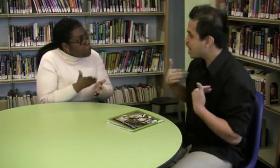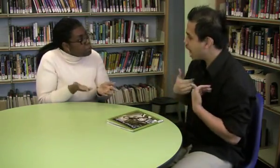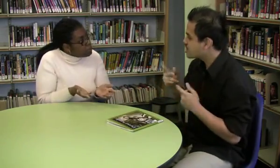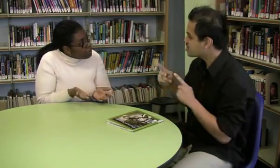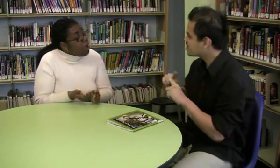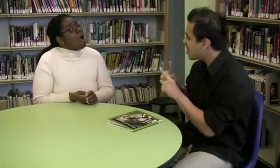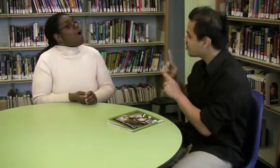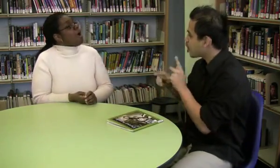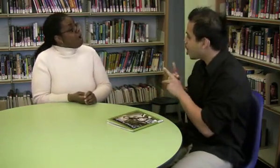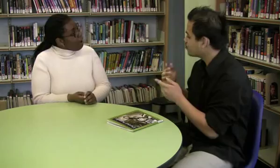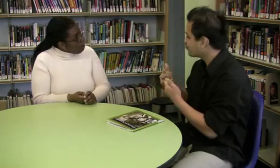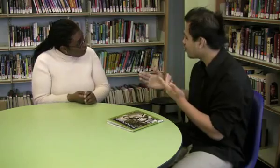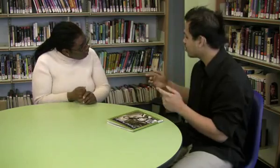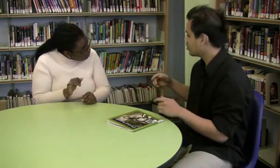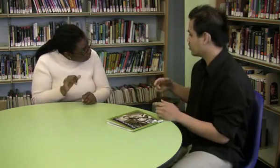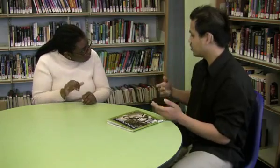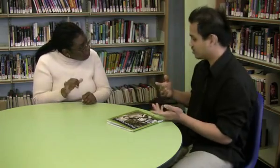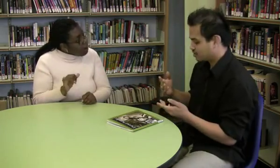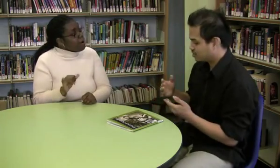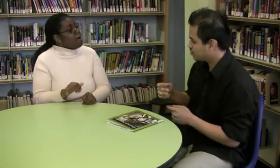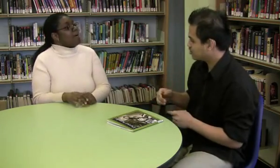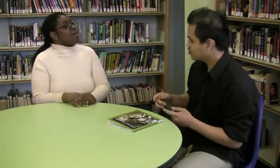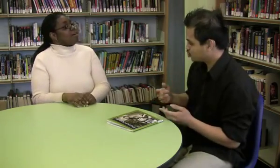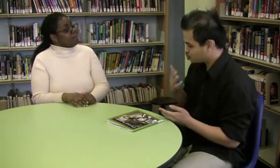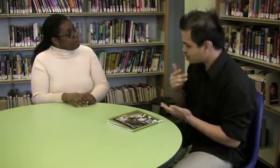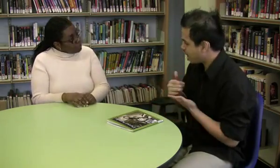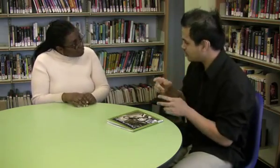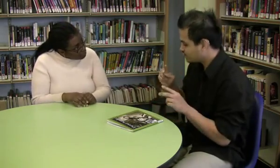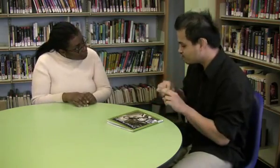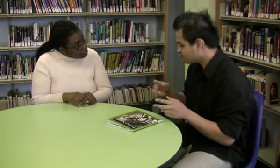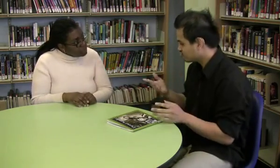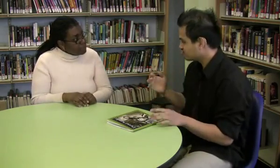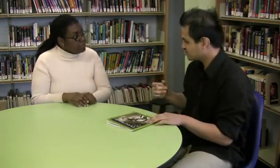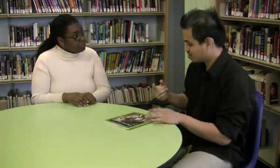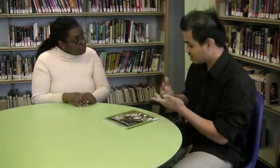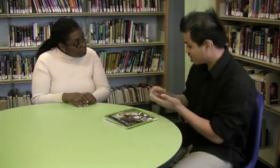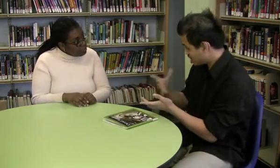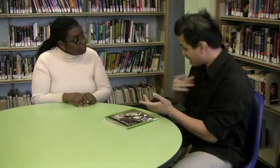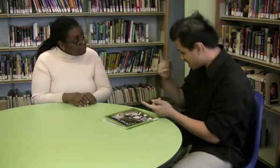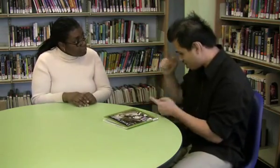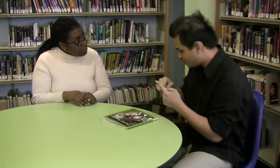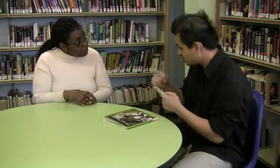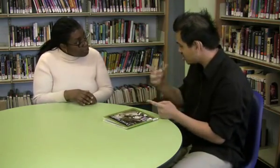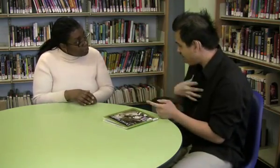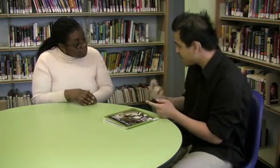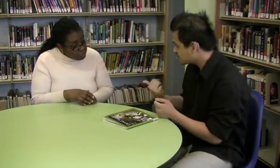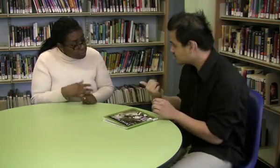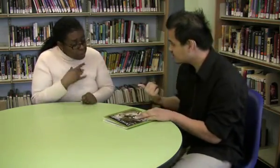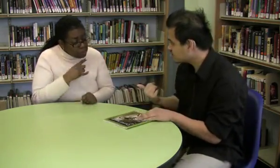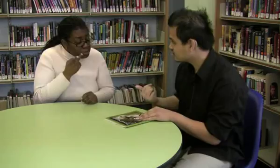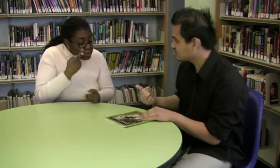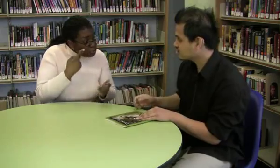Oh really! Do you think you would like to look at it?